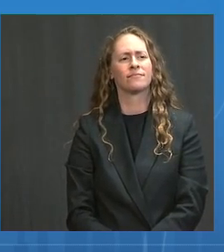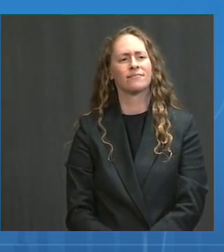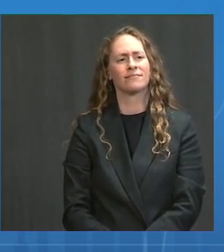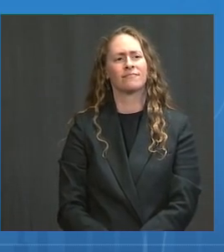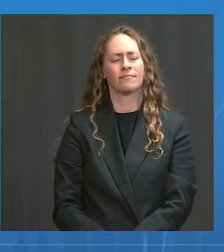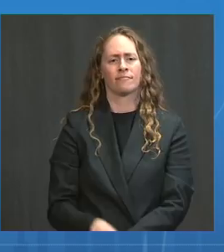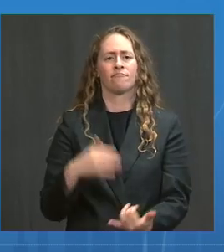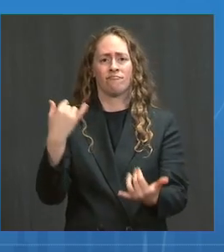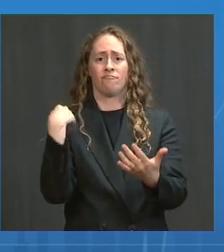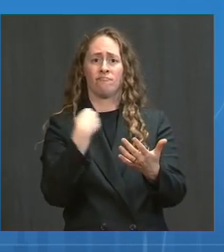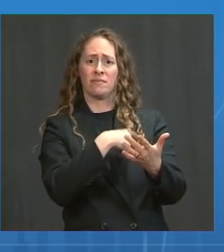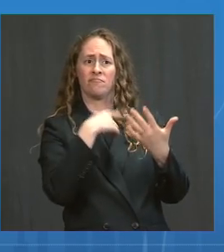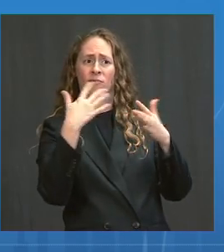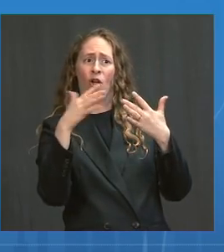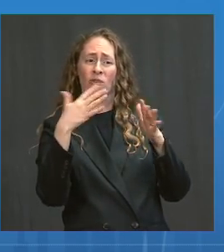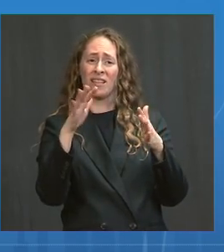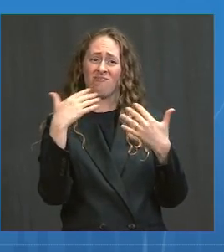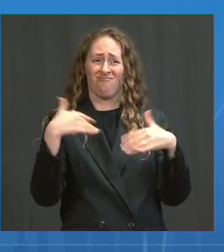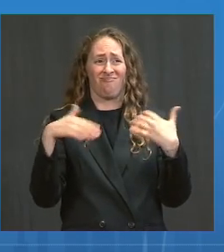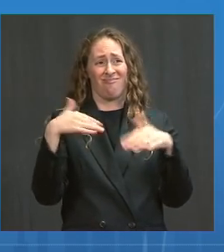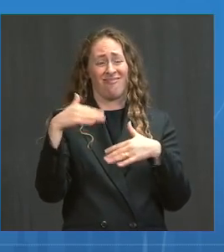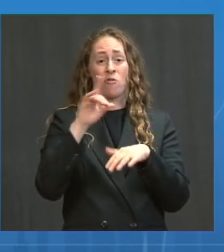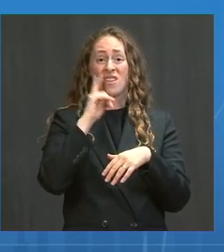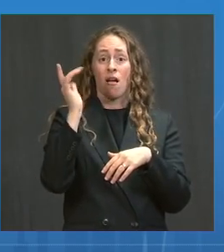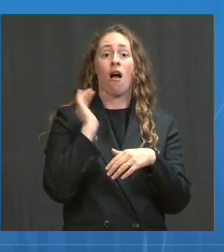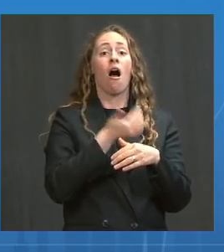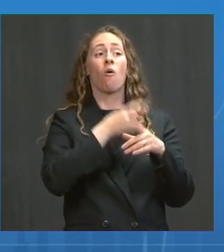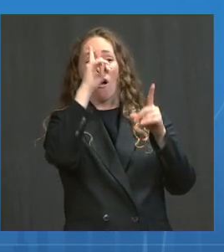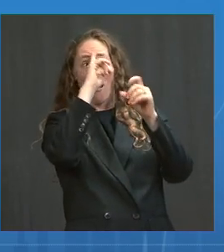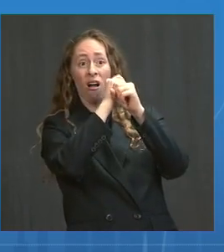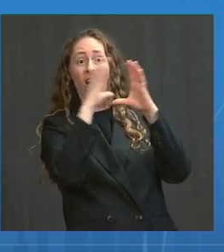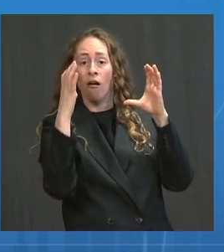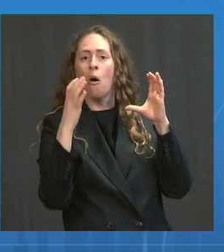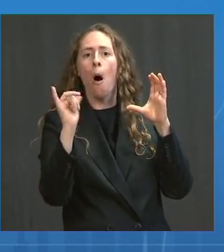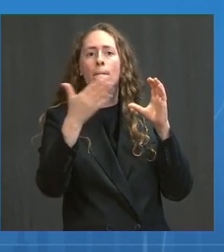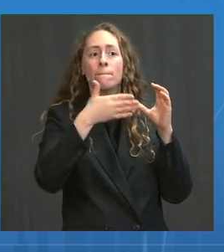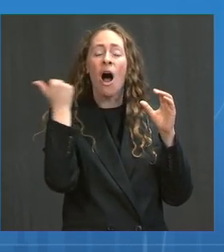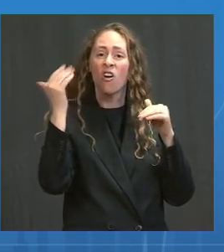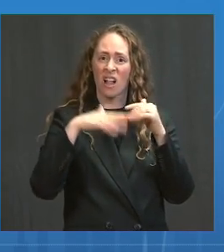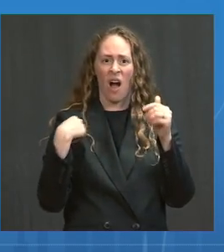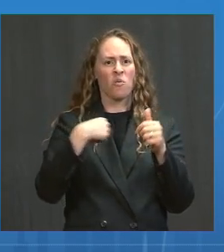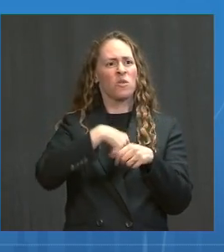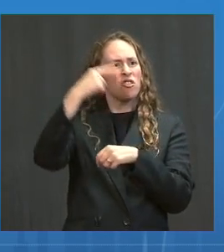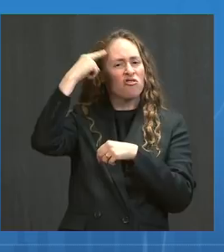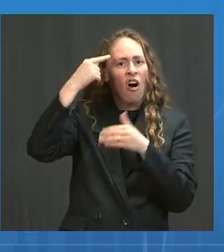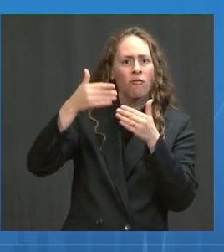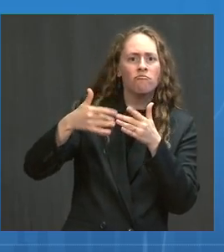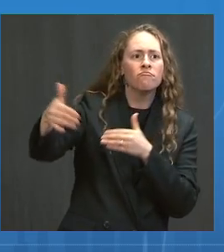And importantly, in the weeks and months ahead, we will continue mobilizing the whole of government